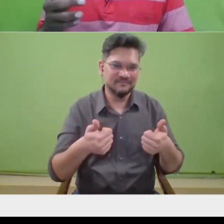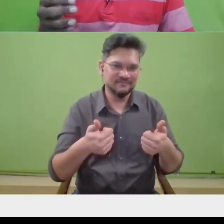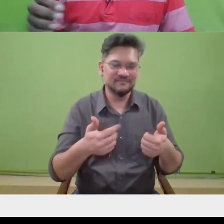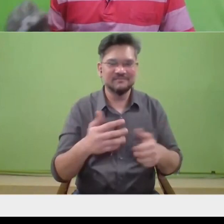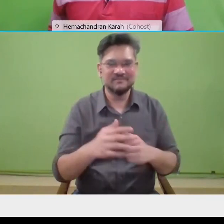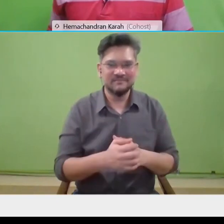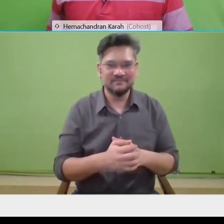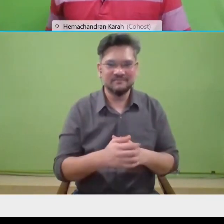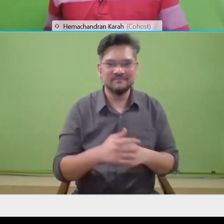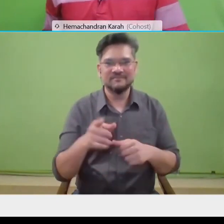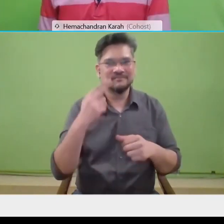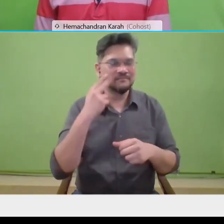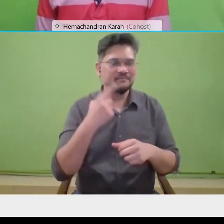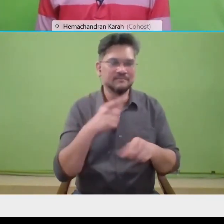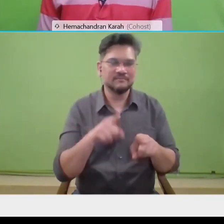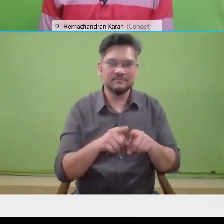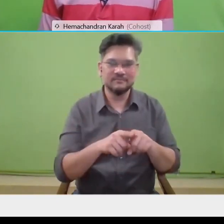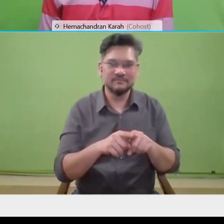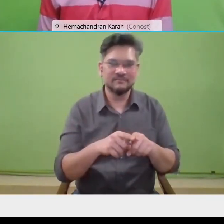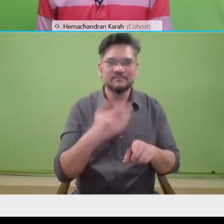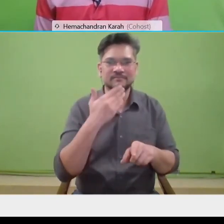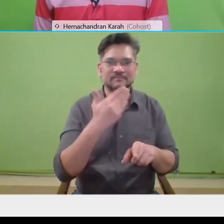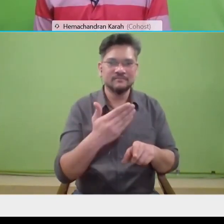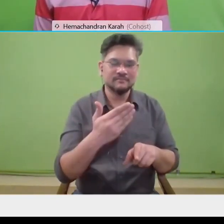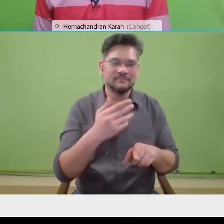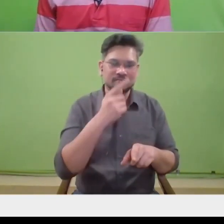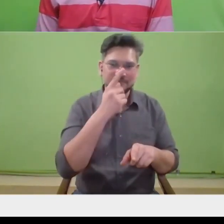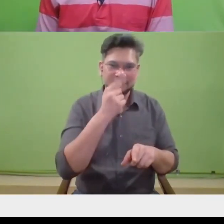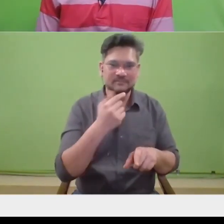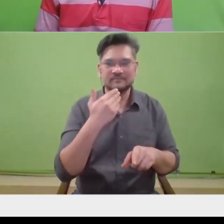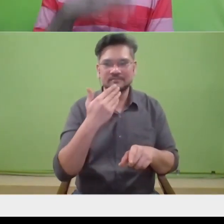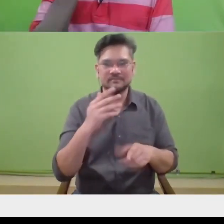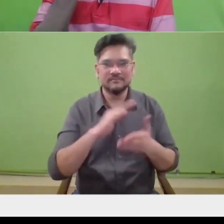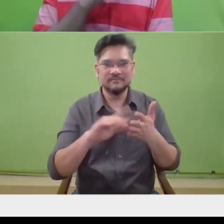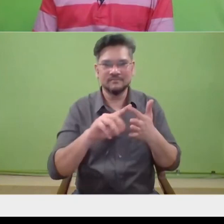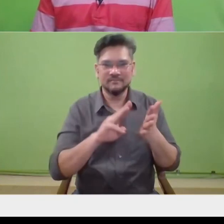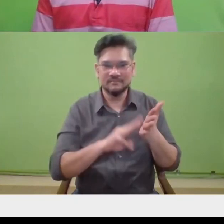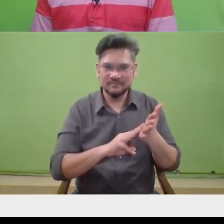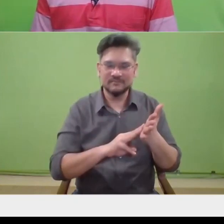thank you Nita and hem I just wanted to put the message out that if anybody wants to